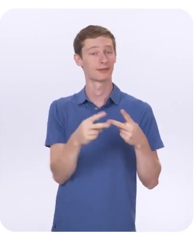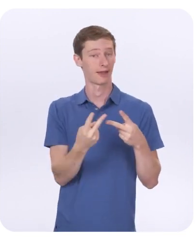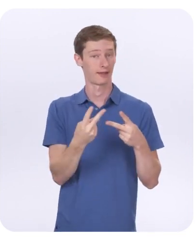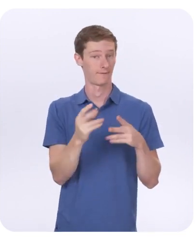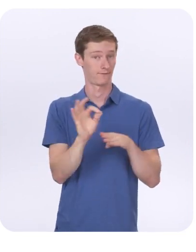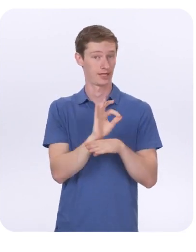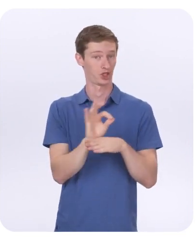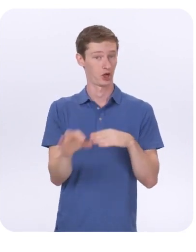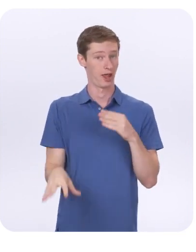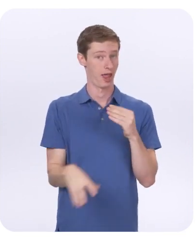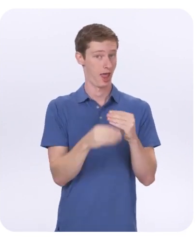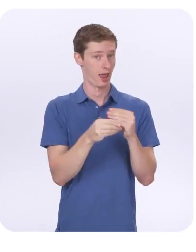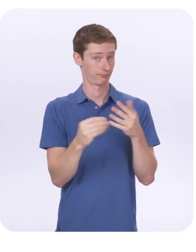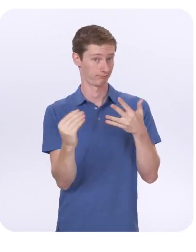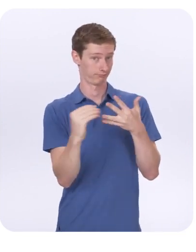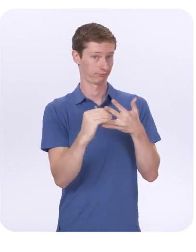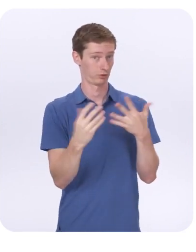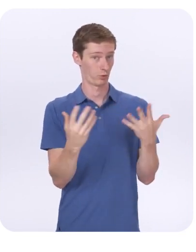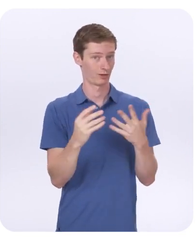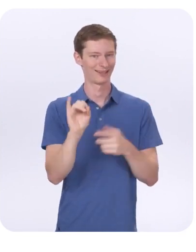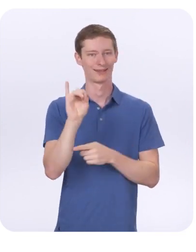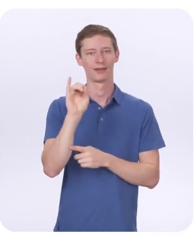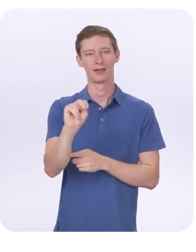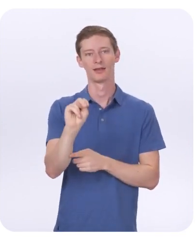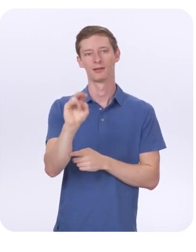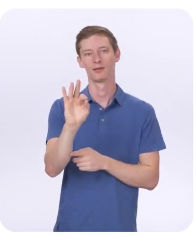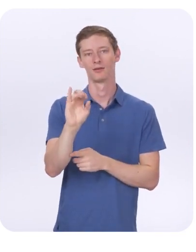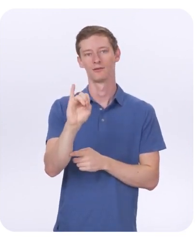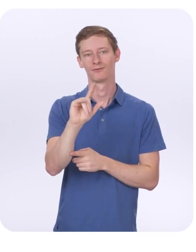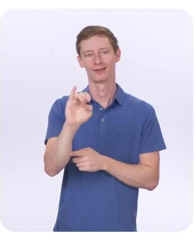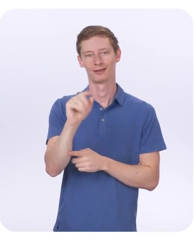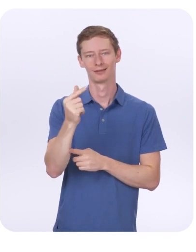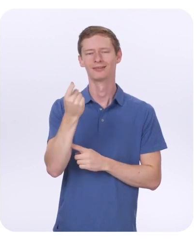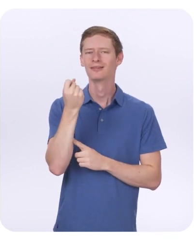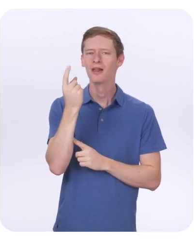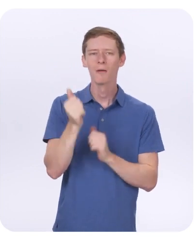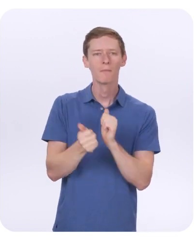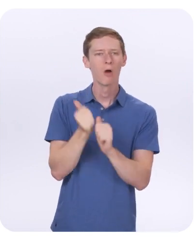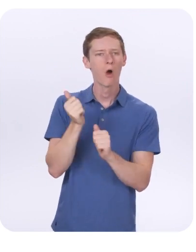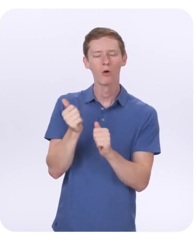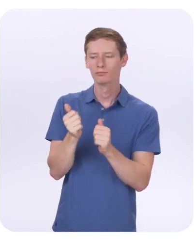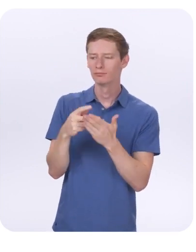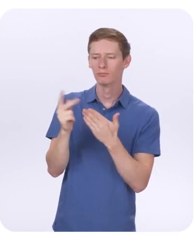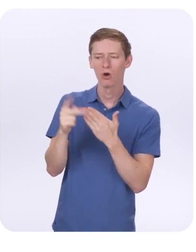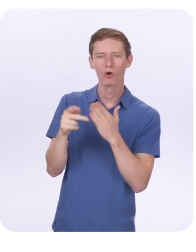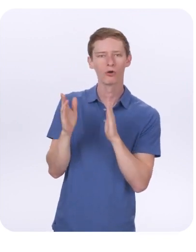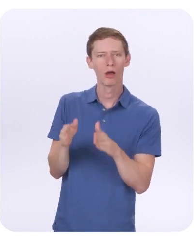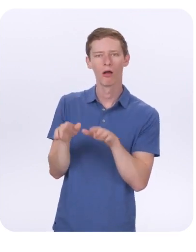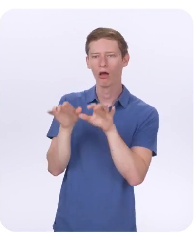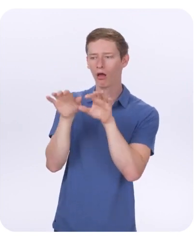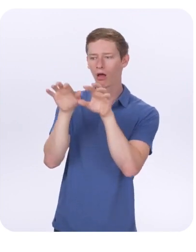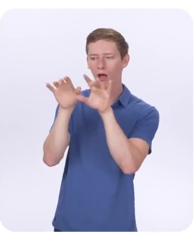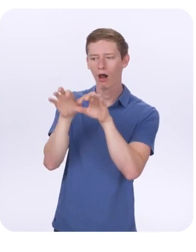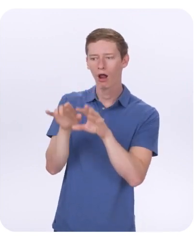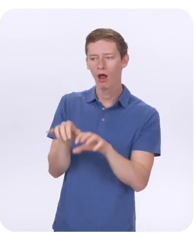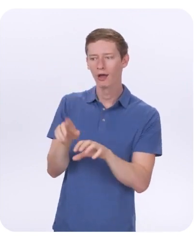starting from the top and going to the bottom. Infilling allows Code Llama to support many real-world use cases.